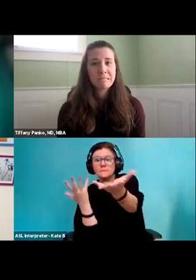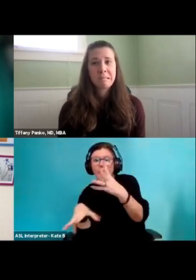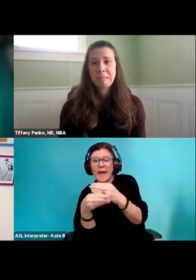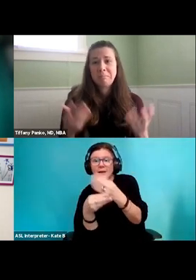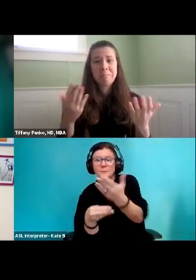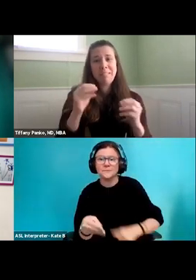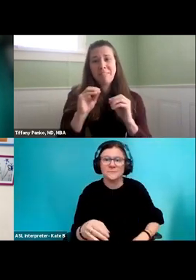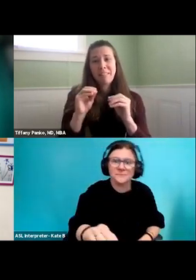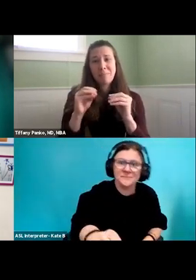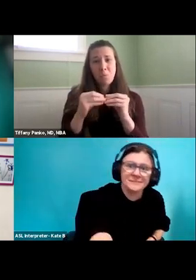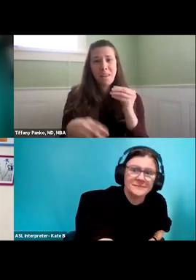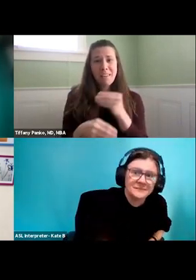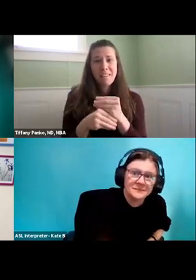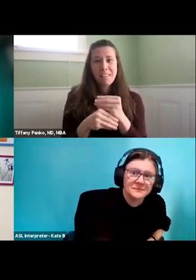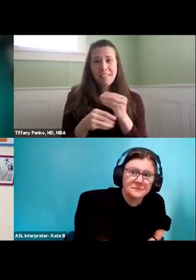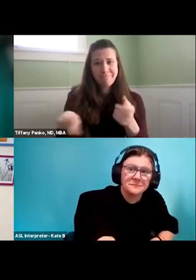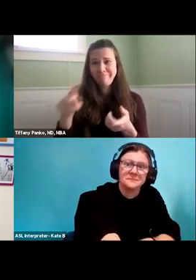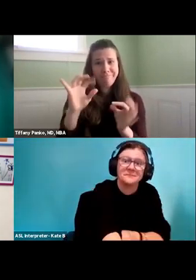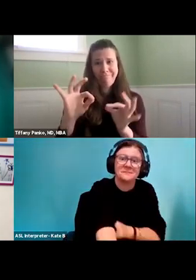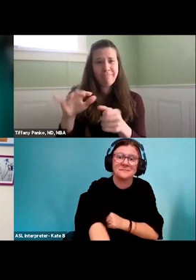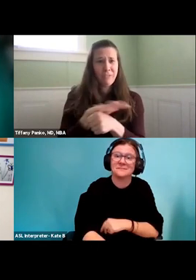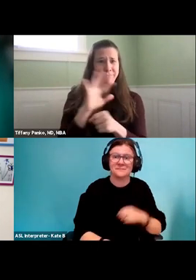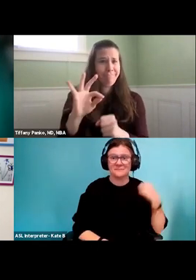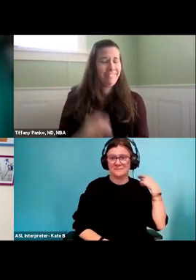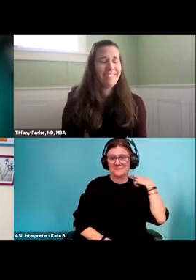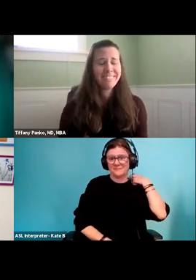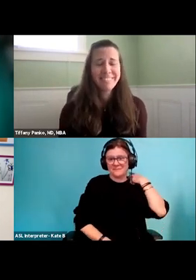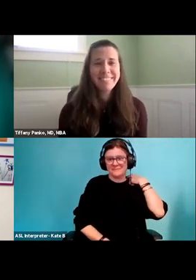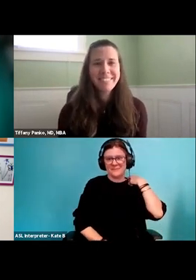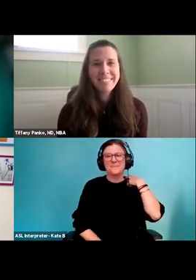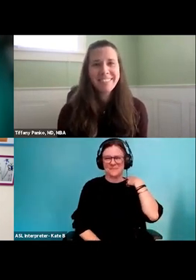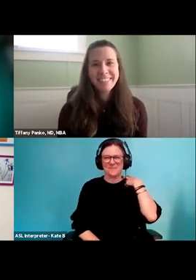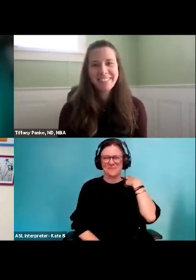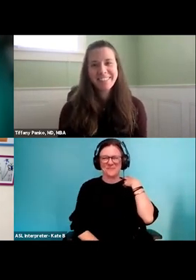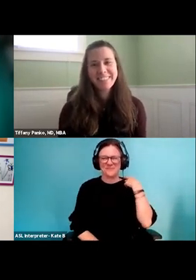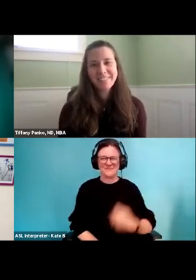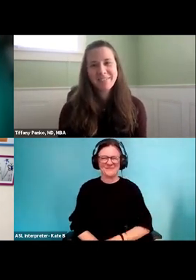[DR. TIFFANY PANKO:] No, I can't think of very much to add. No, I think everyone else covered it.